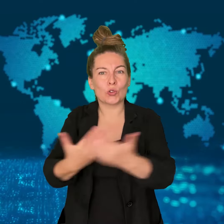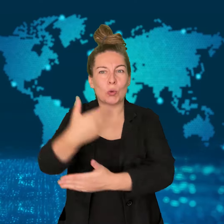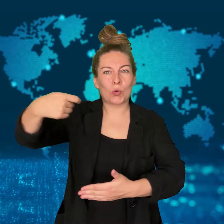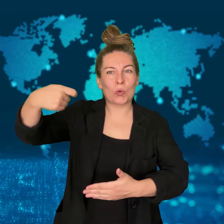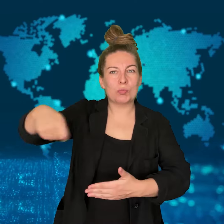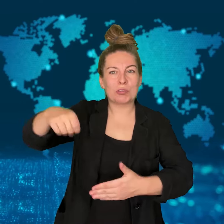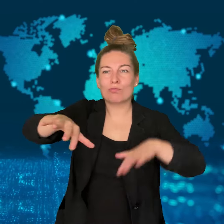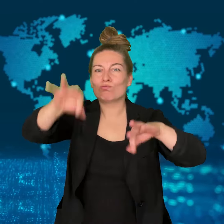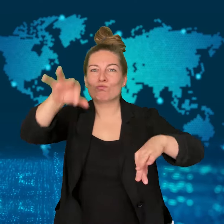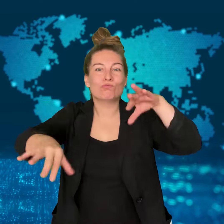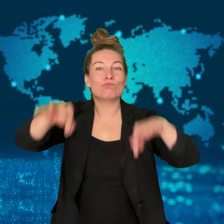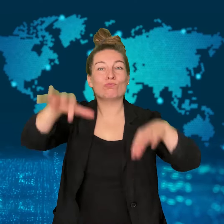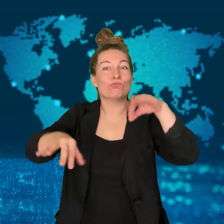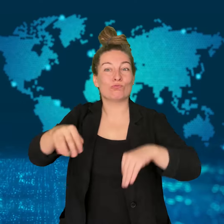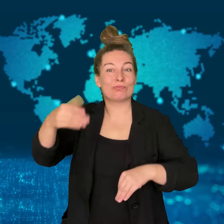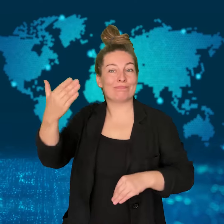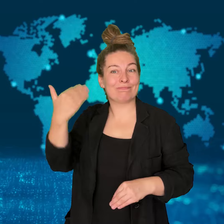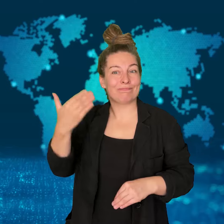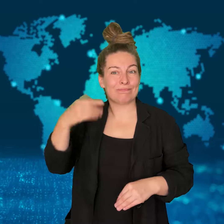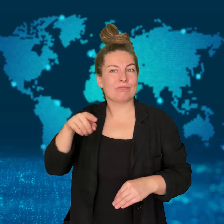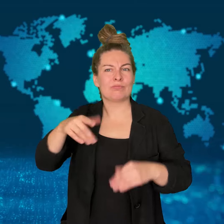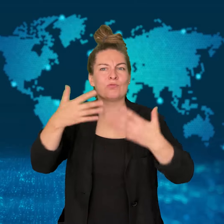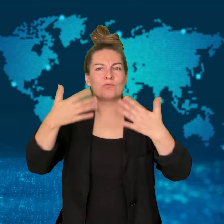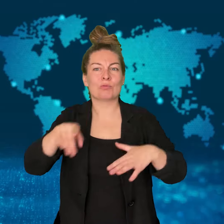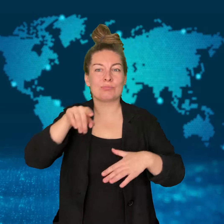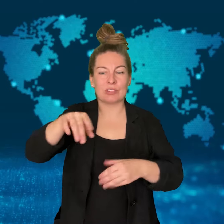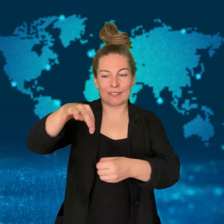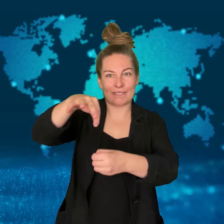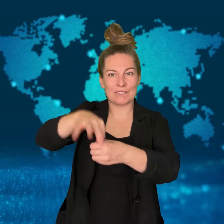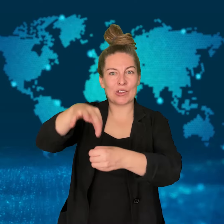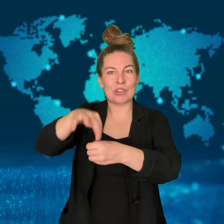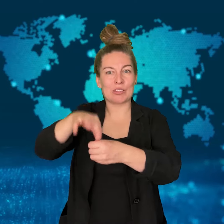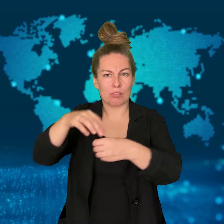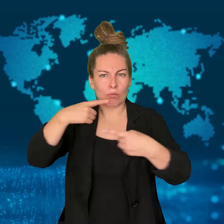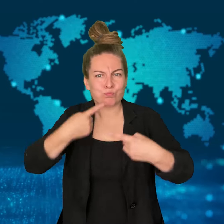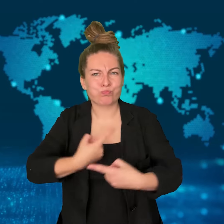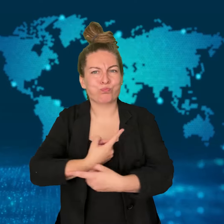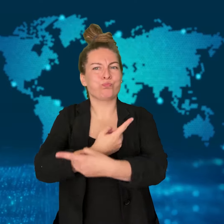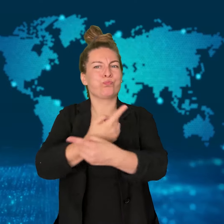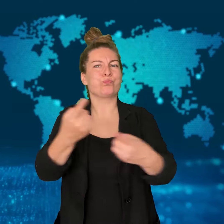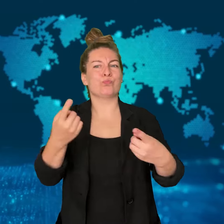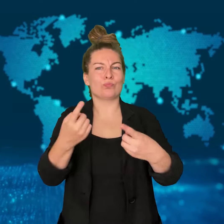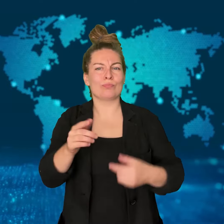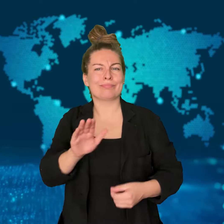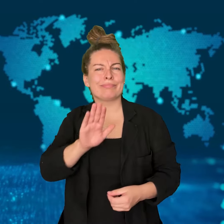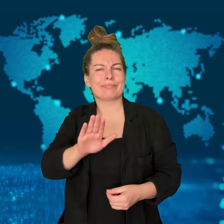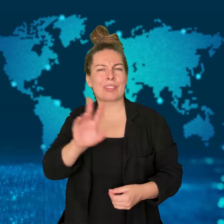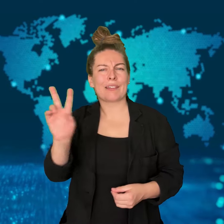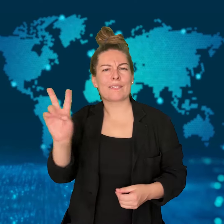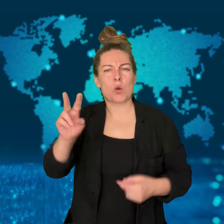That relationship was tense after Venezuela's disputed